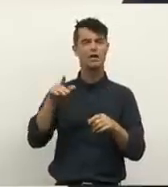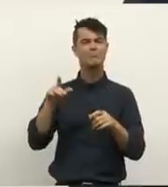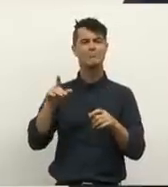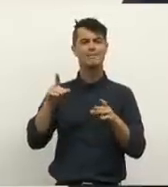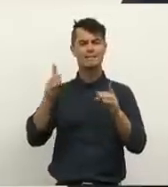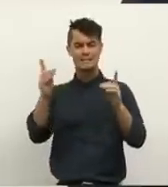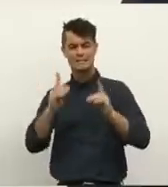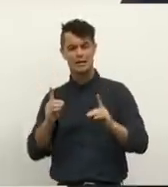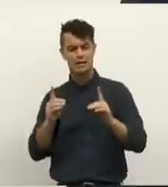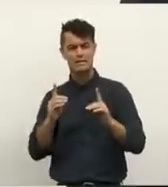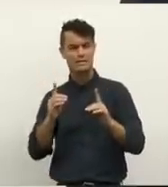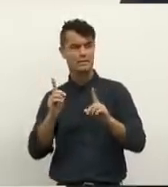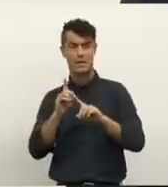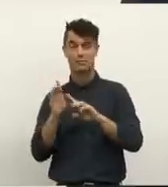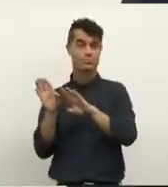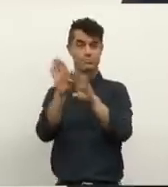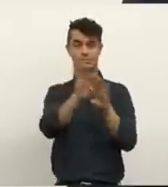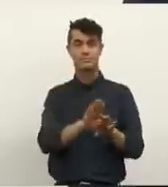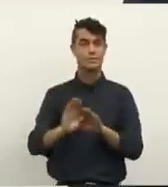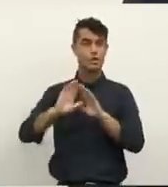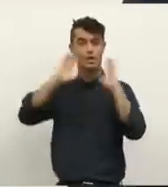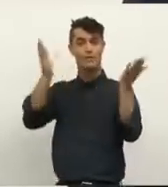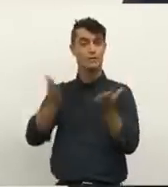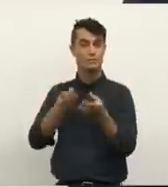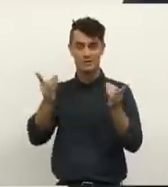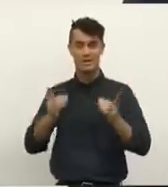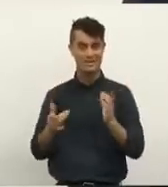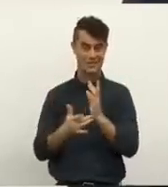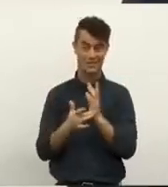And so it's certainly in scope for the agency to support funds